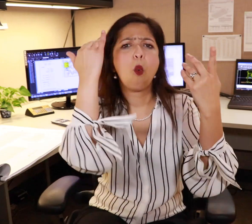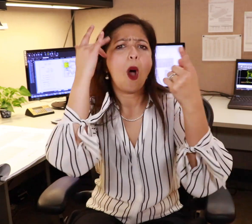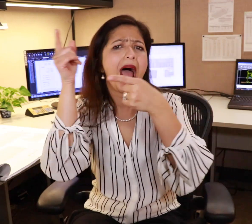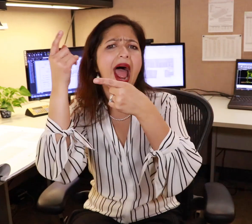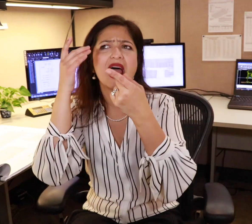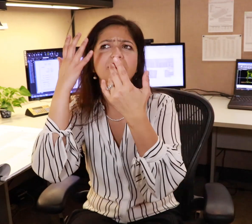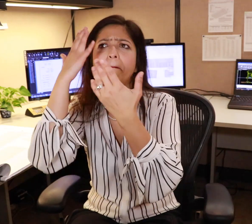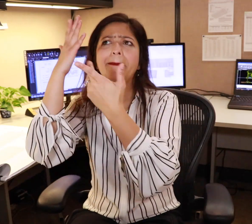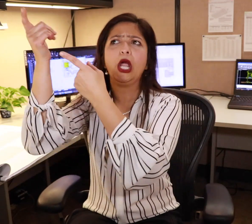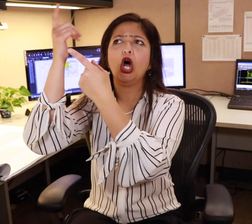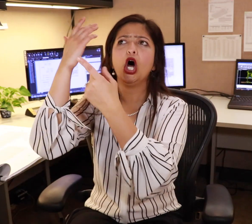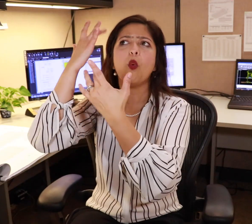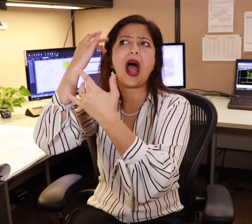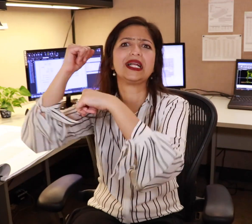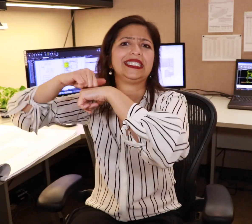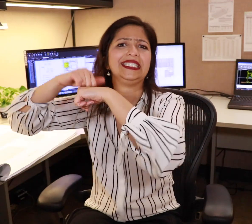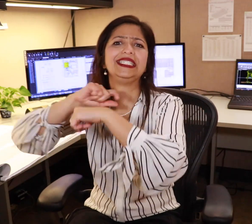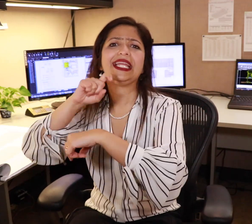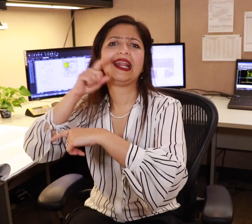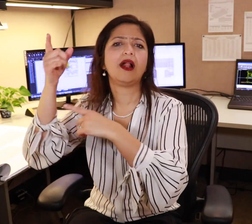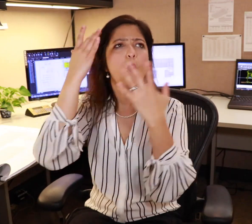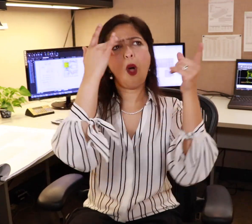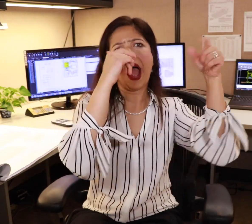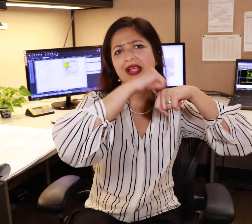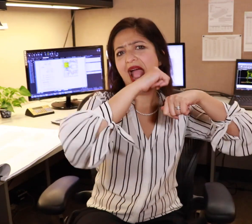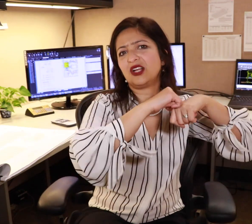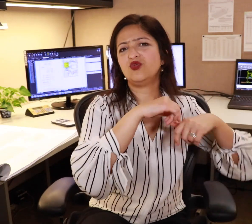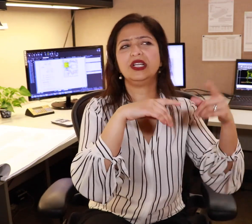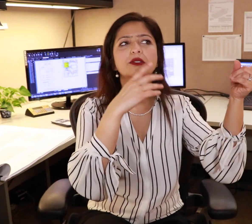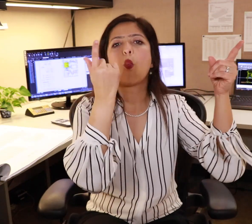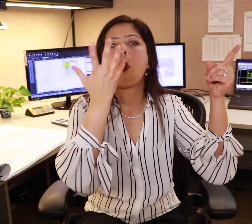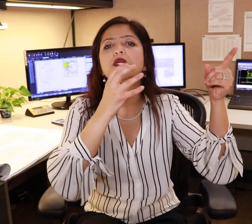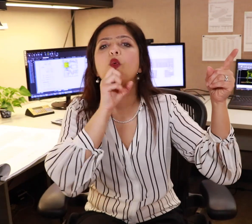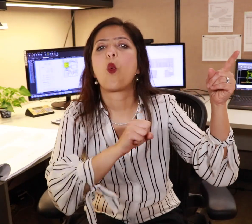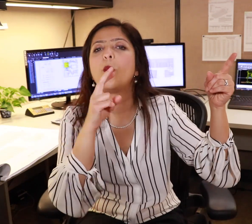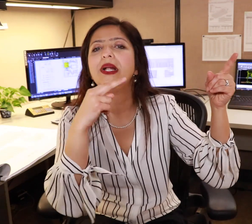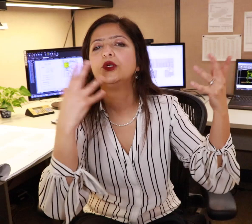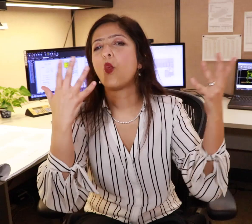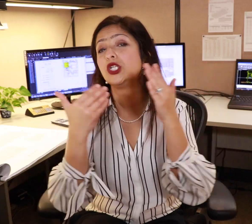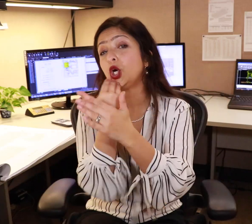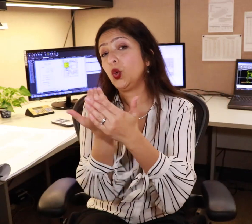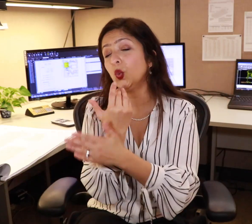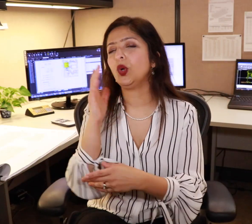and why it used mirrors, steel, or concrete. He'd tell me what buildings were old and new.